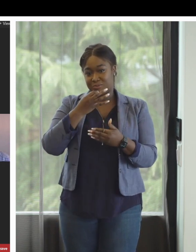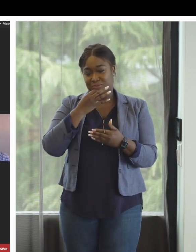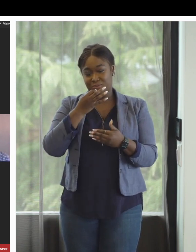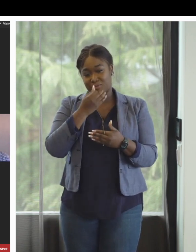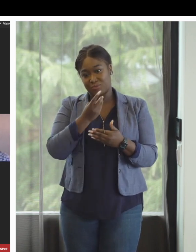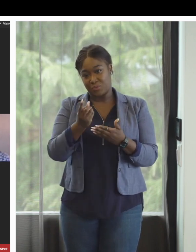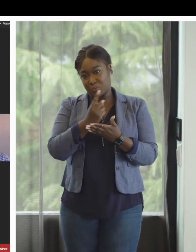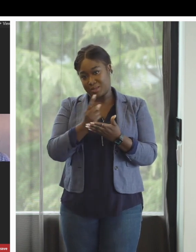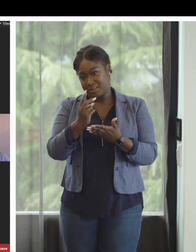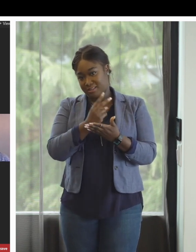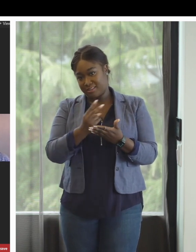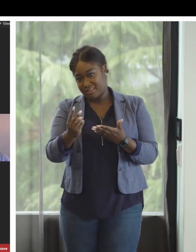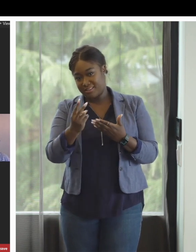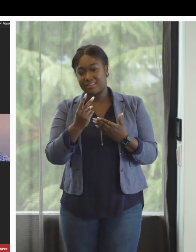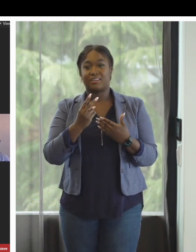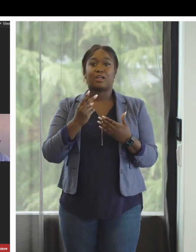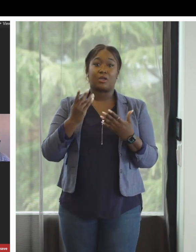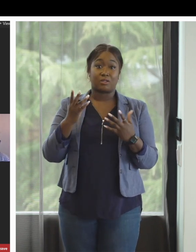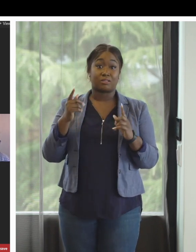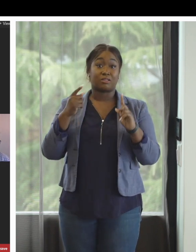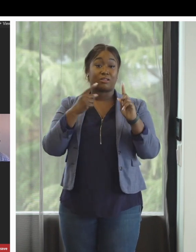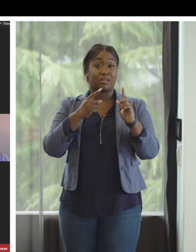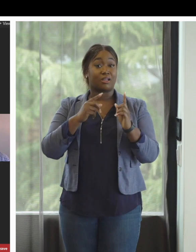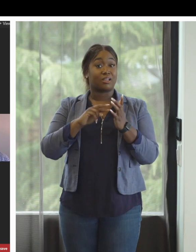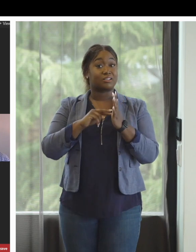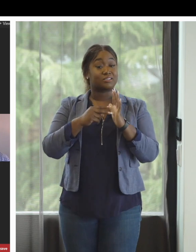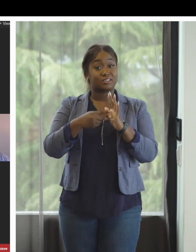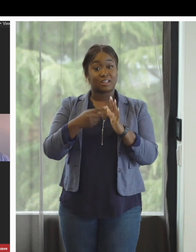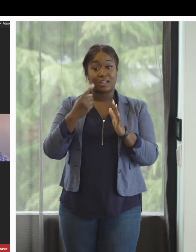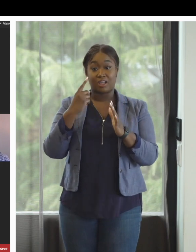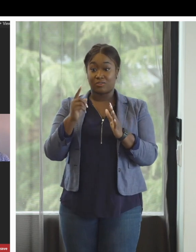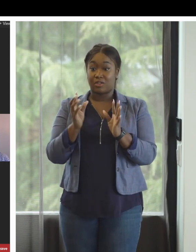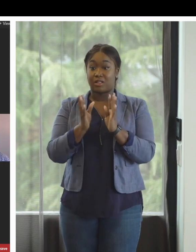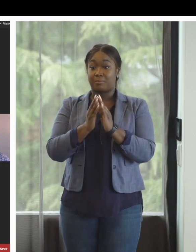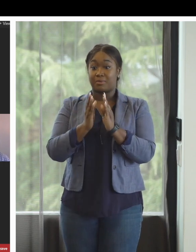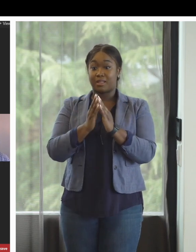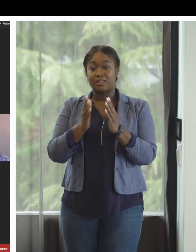and we are intending to be a roll up our sleeves and dig in and